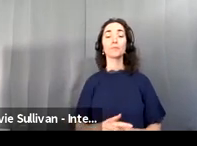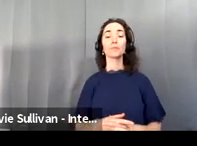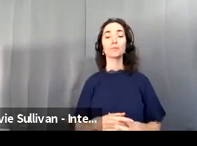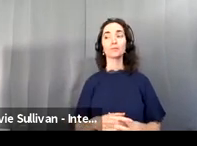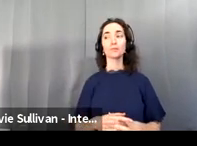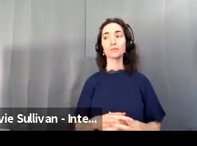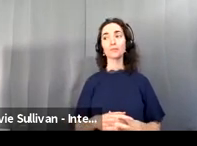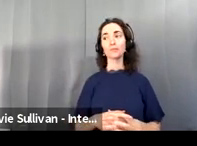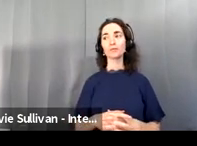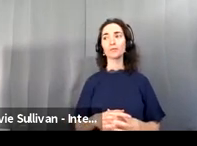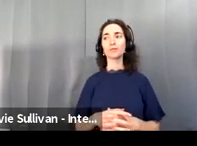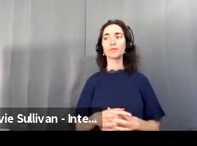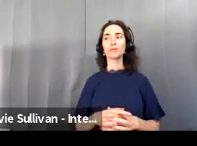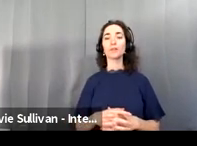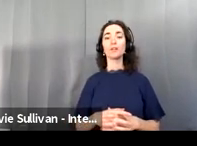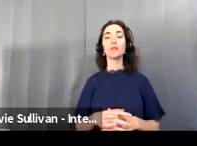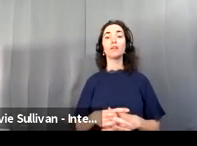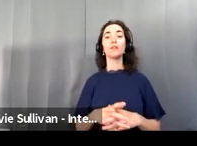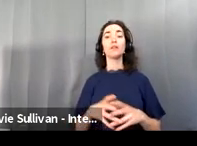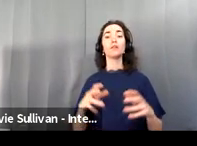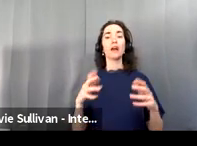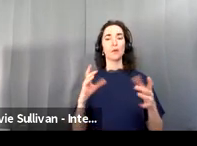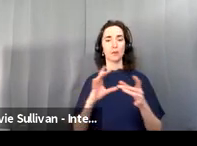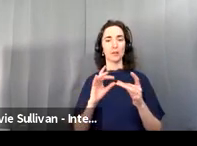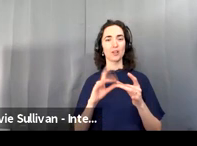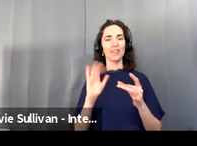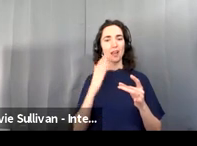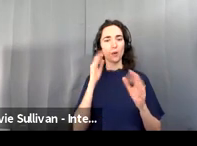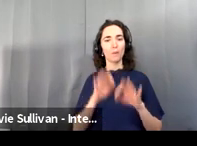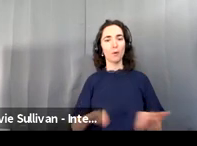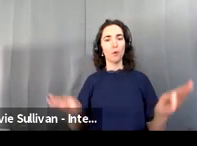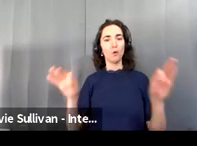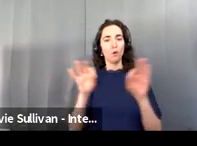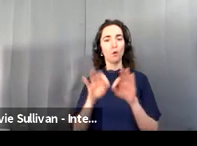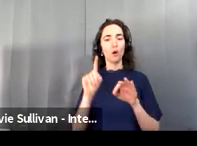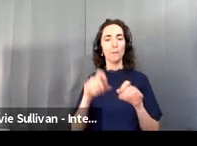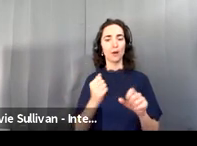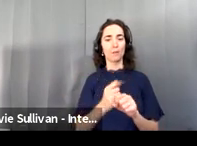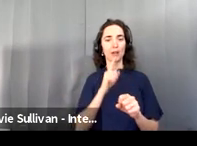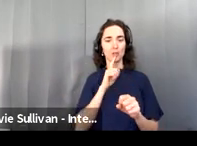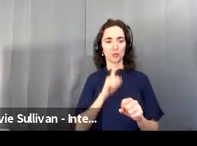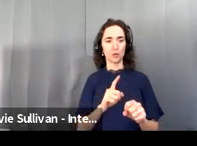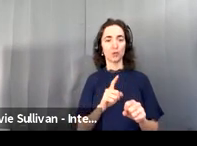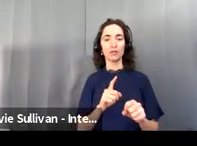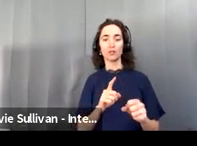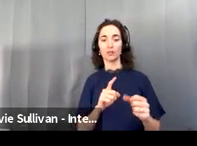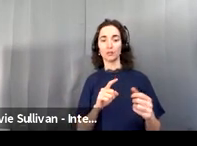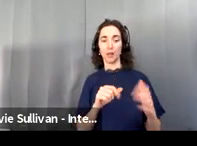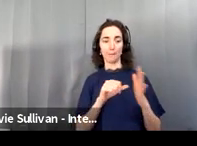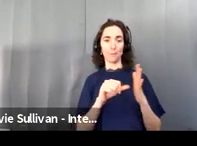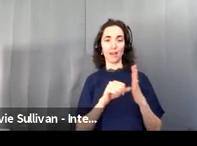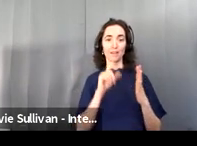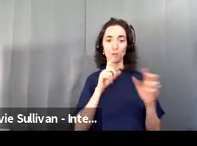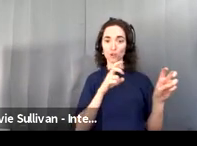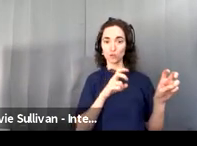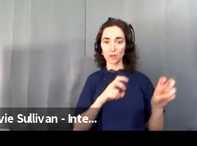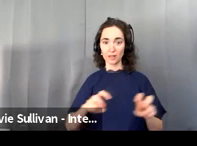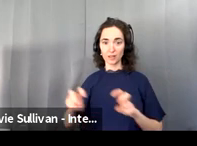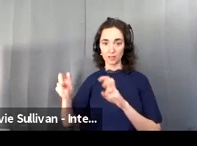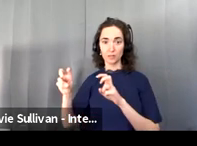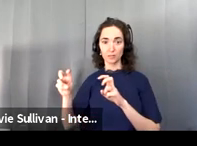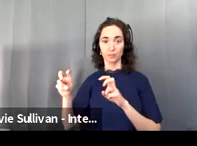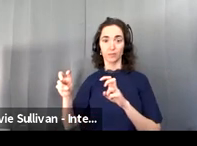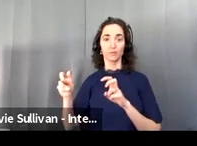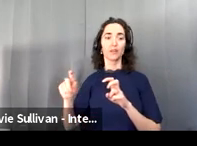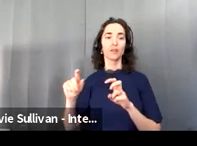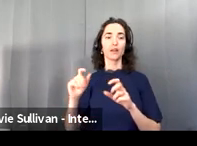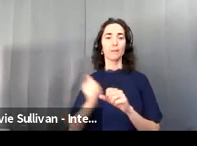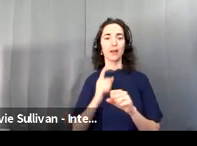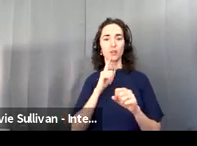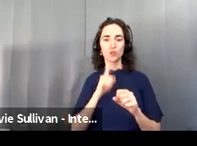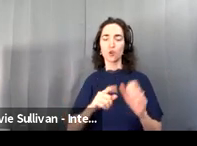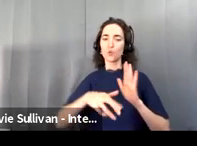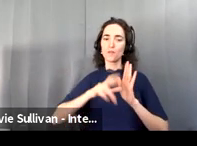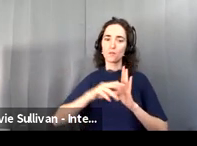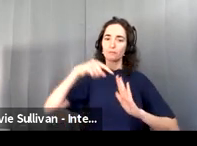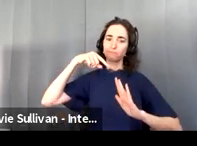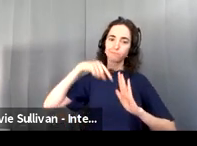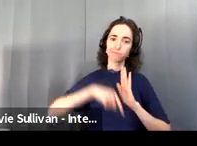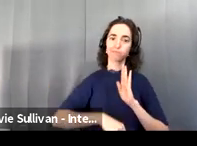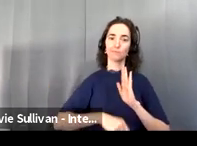So, as I was saying, um, that's why it's very important to make sure that the transition page of an IEP is thoroughly reviewed.